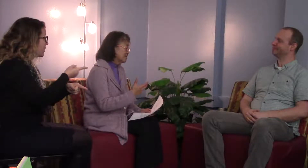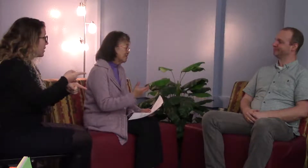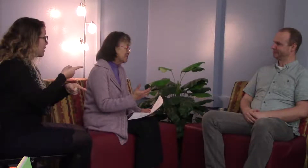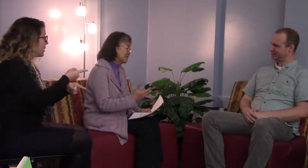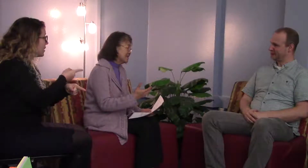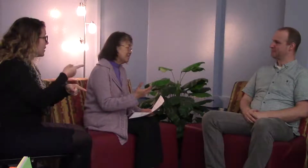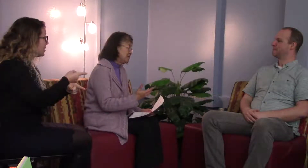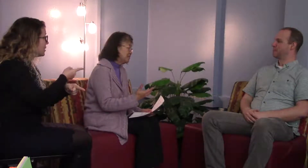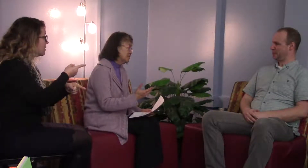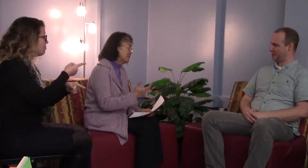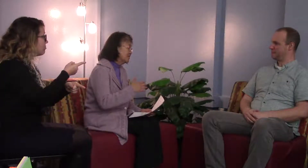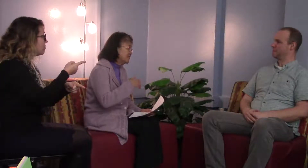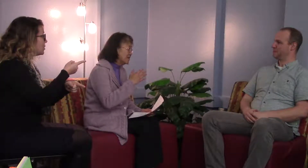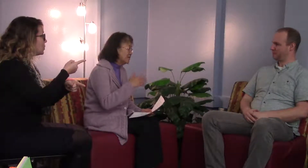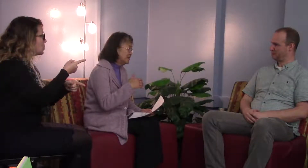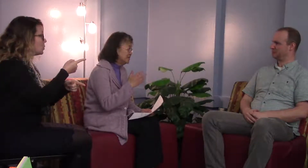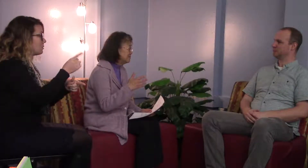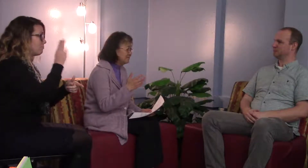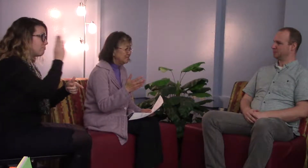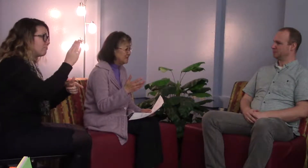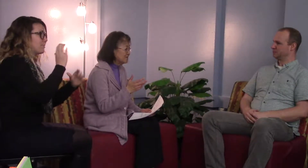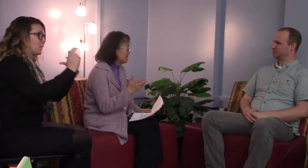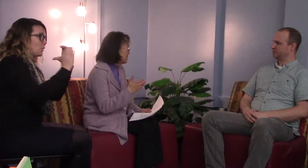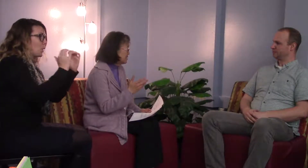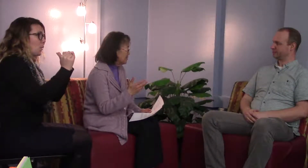to address people with varying degrees of